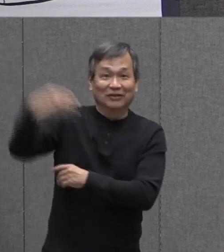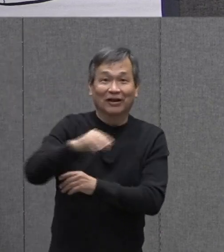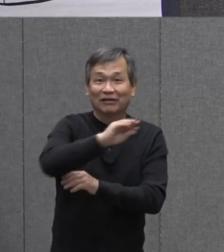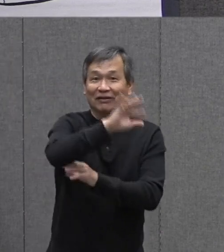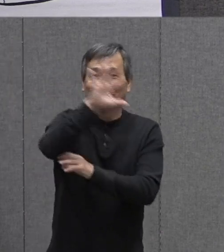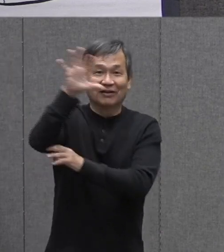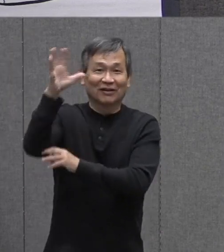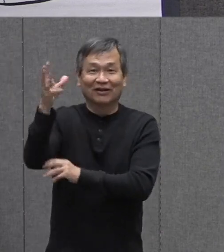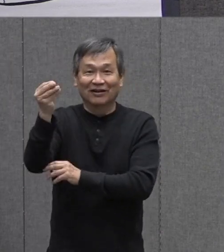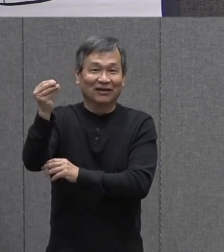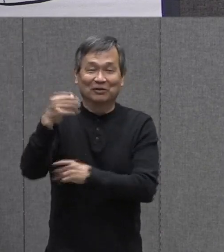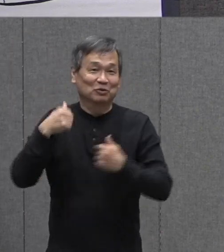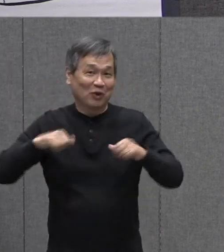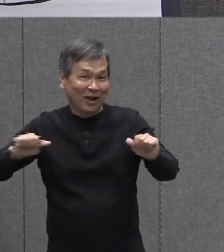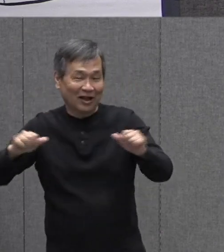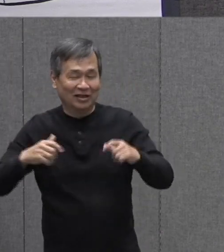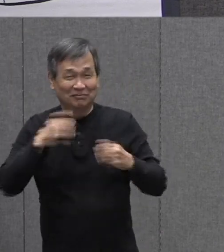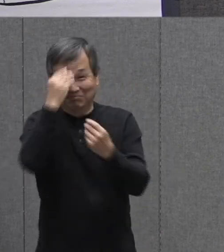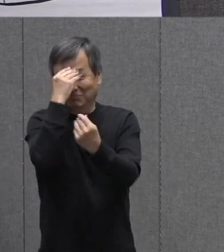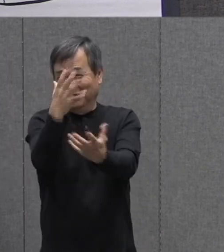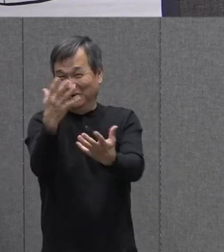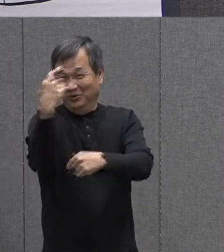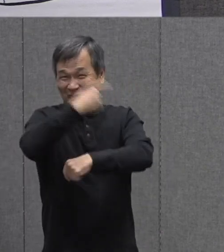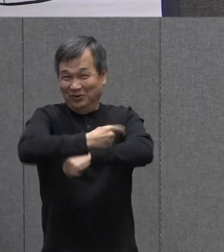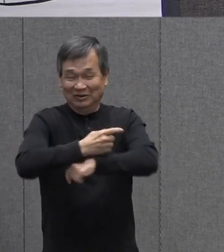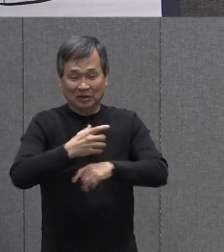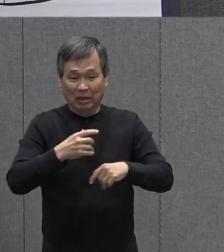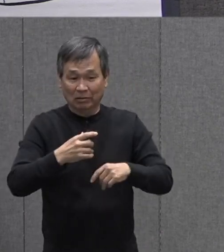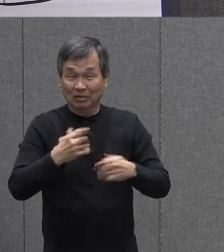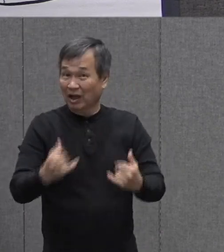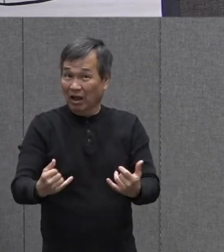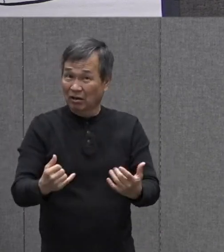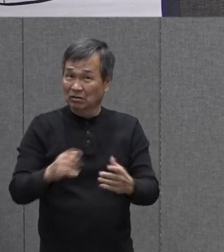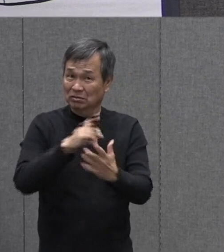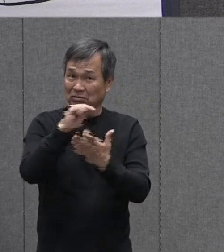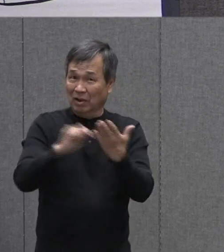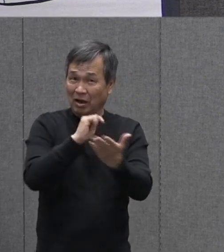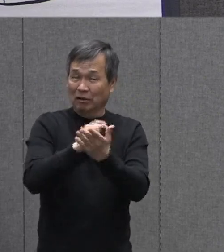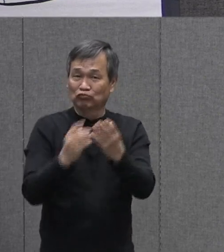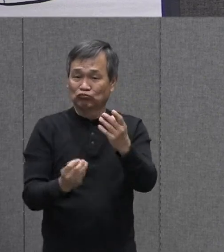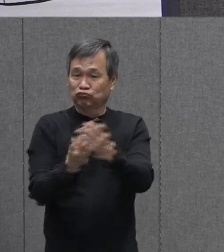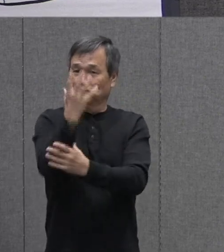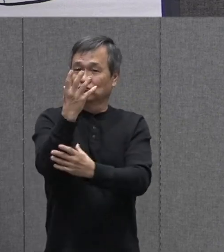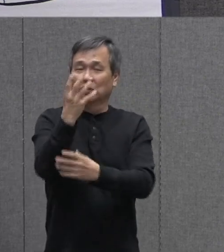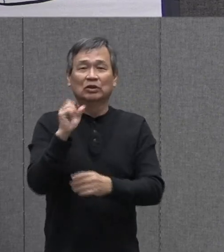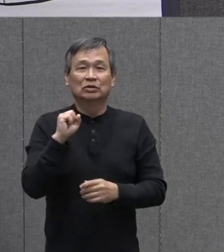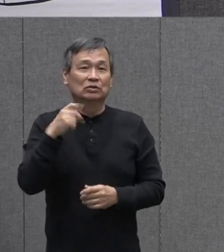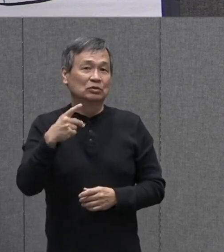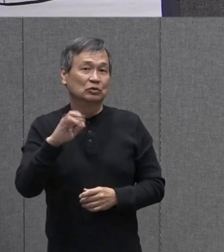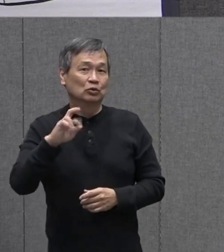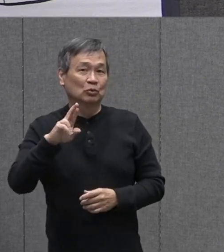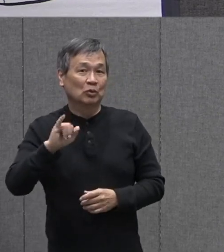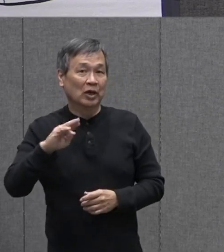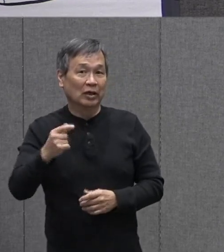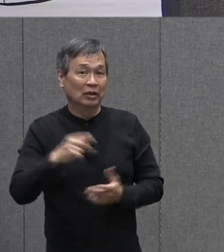And spring is an interesting word too. Because it means this time of year when things are coming up, and they're coming alive,